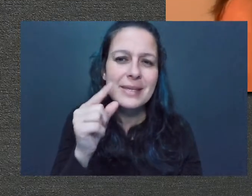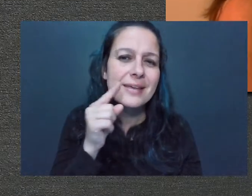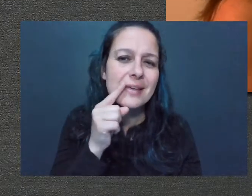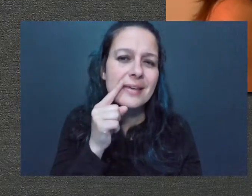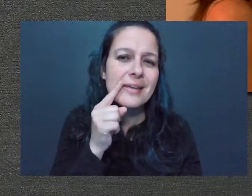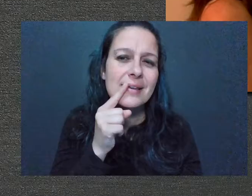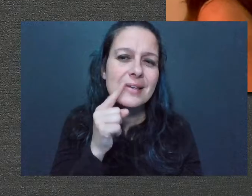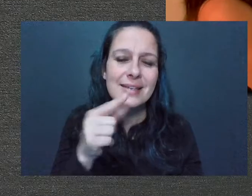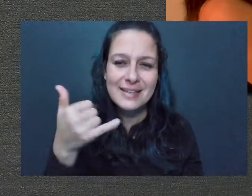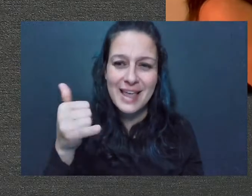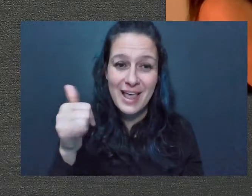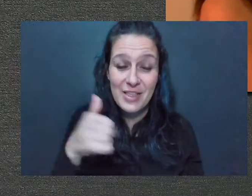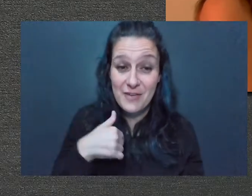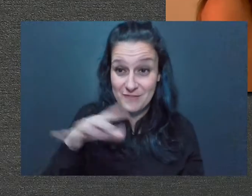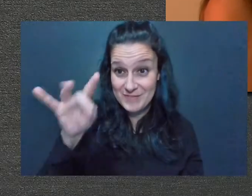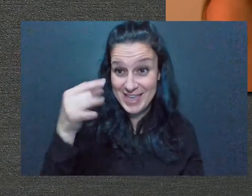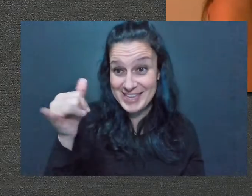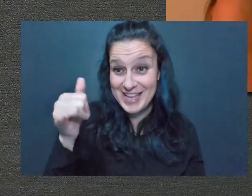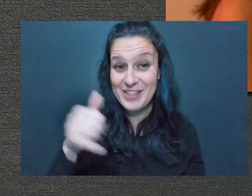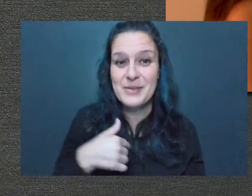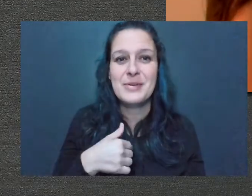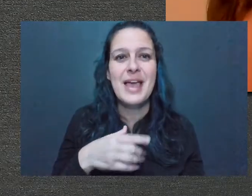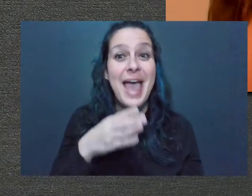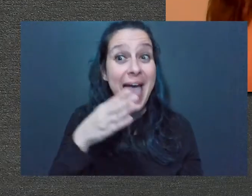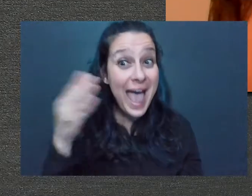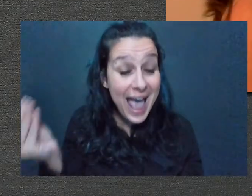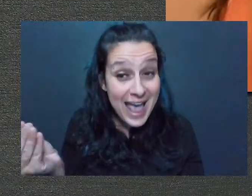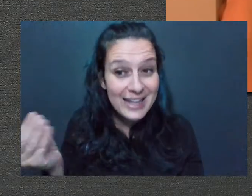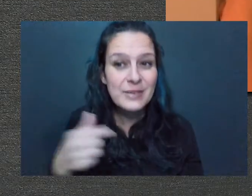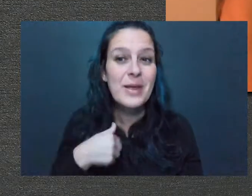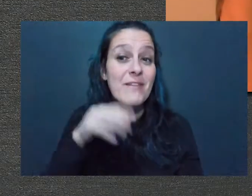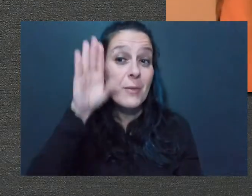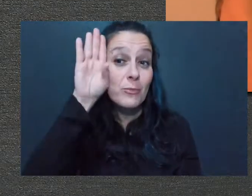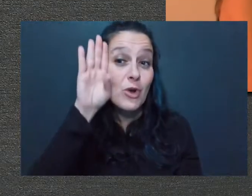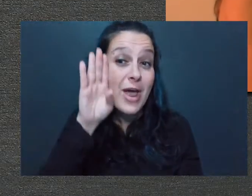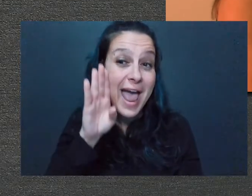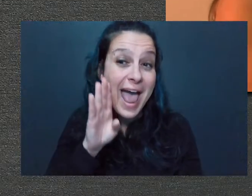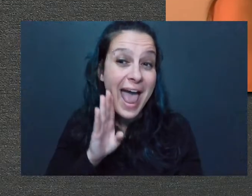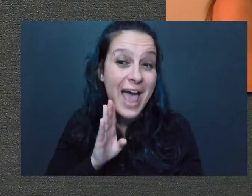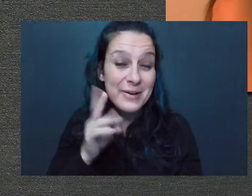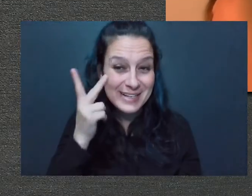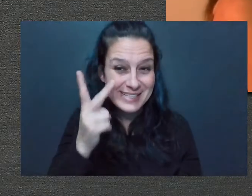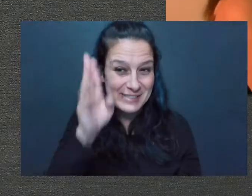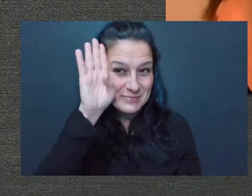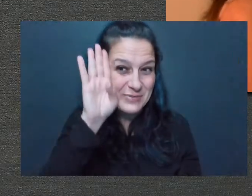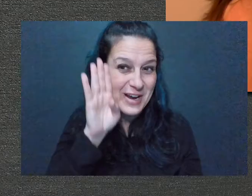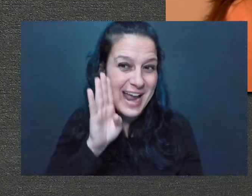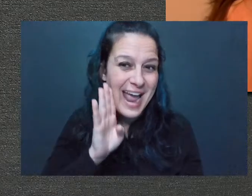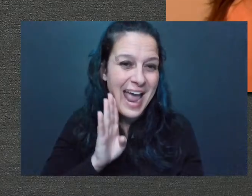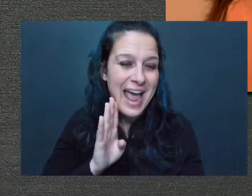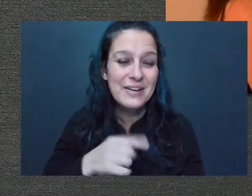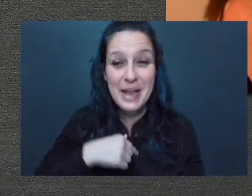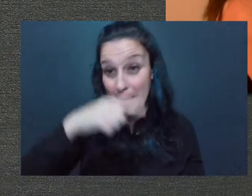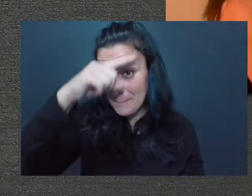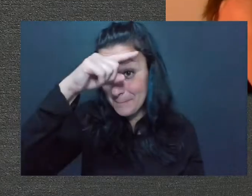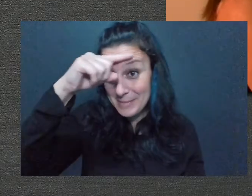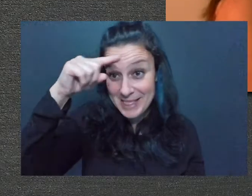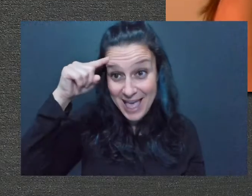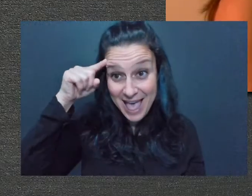[Communication Device] Yellow. Yellow, find yellow. And we have brown, I see brown. [Communication Device] Brown. And black.